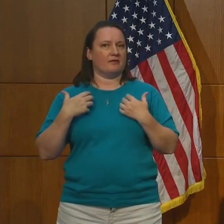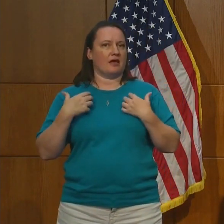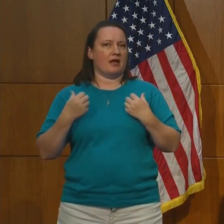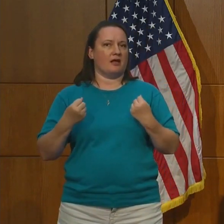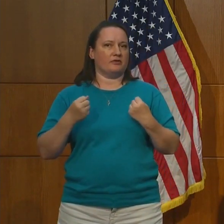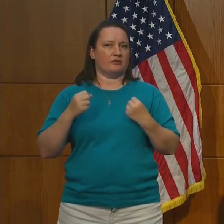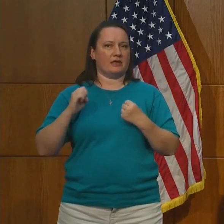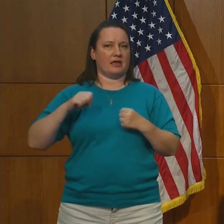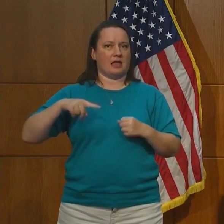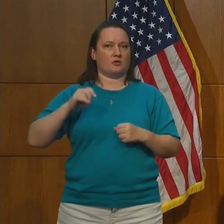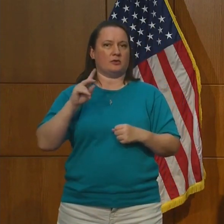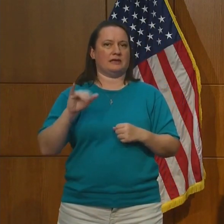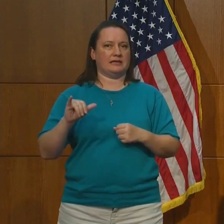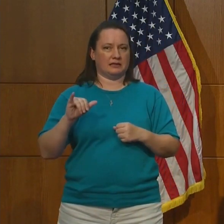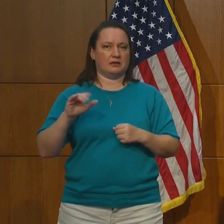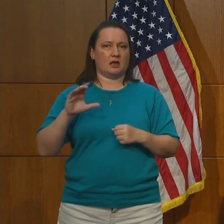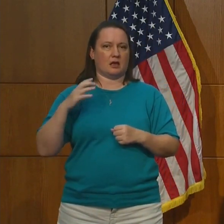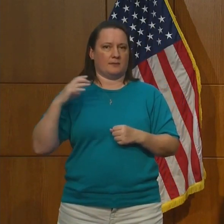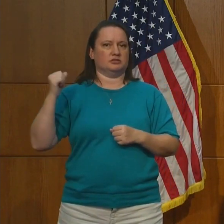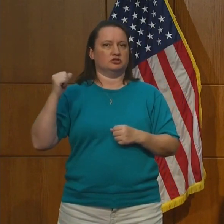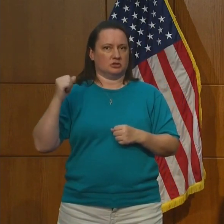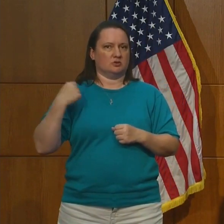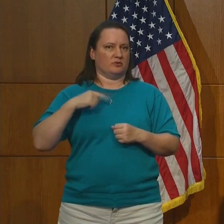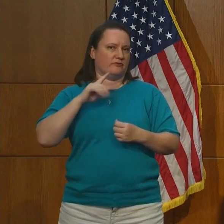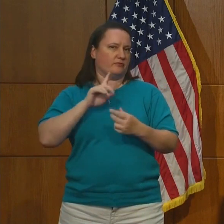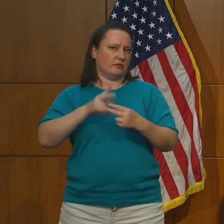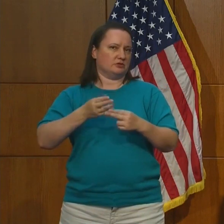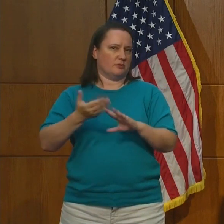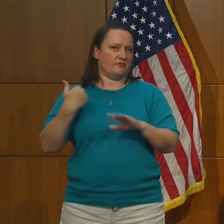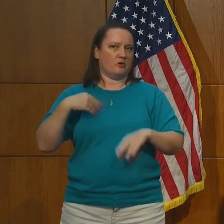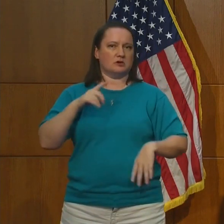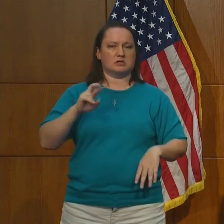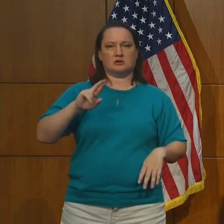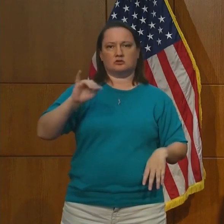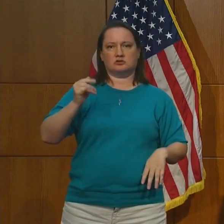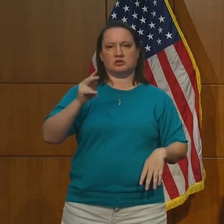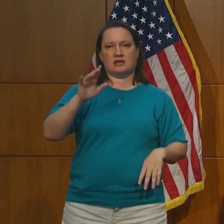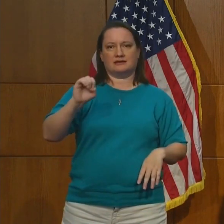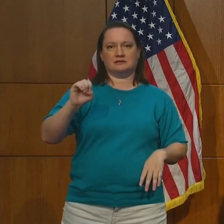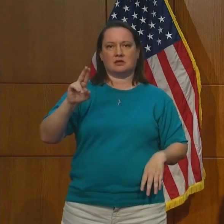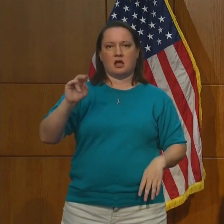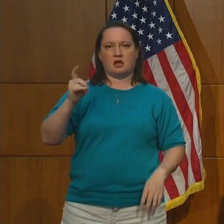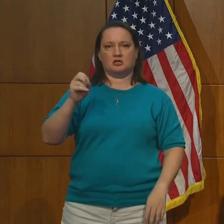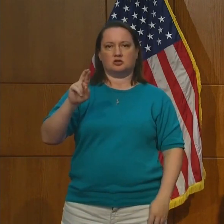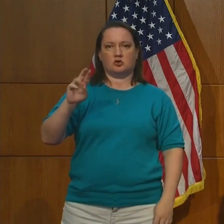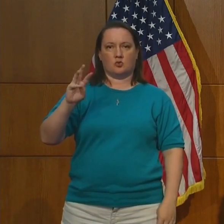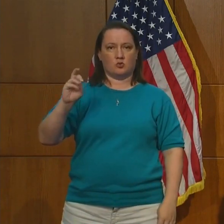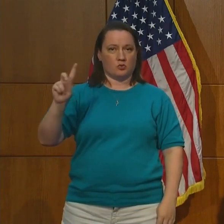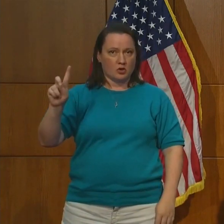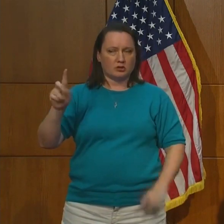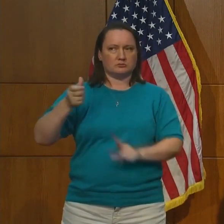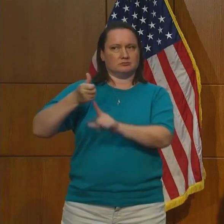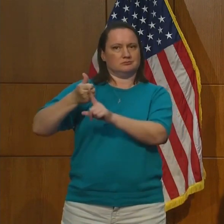MONEY OUT HOW DO WE REACH OUT TO THE COMMUNITY CENTER AND WE HAVE OUR HEALTH EQUITY THE